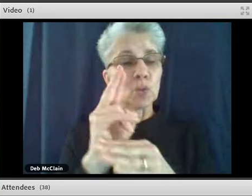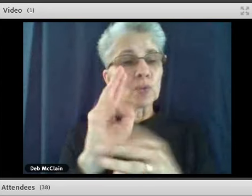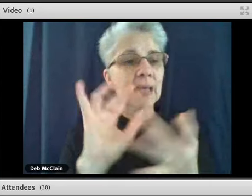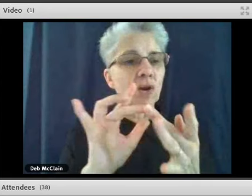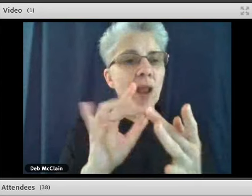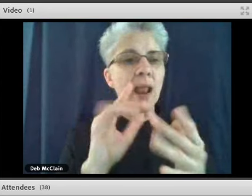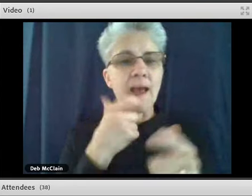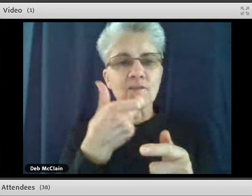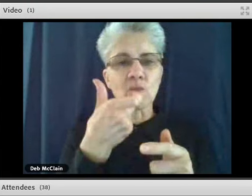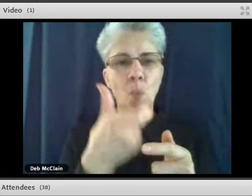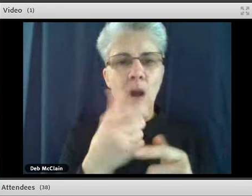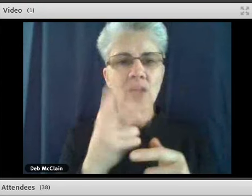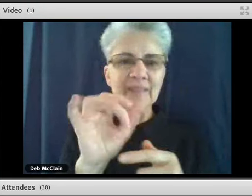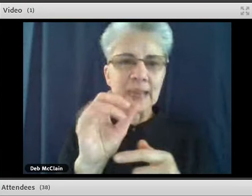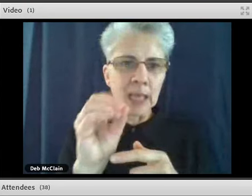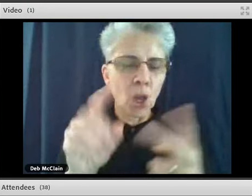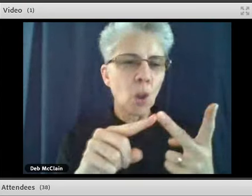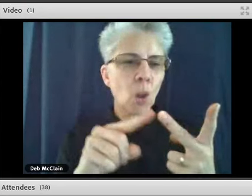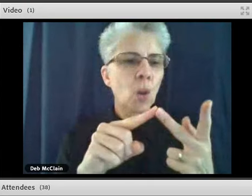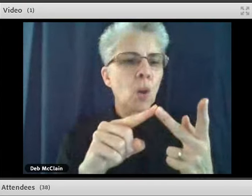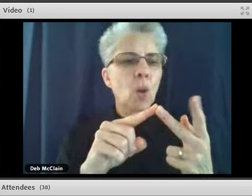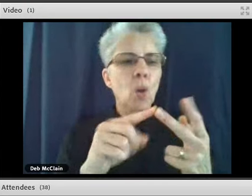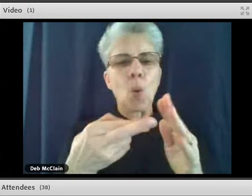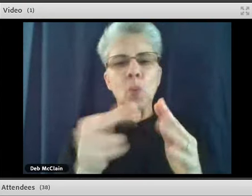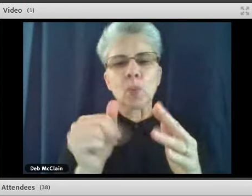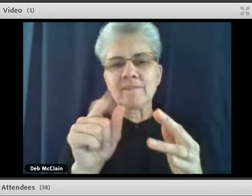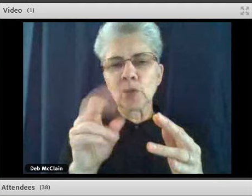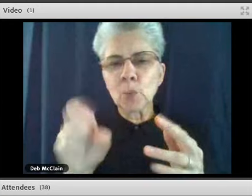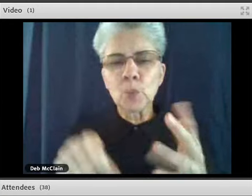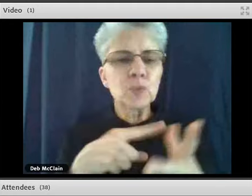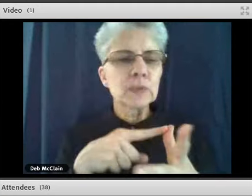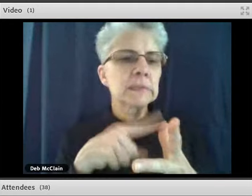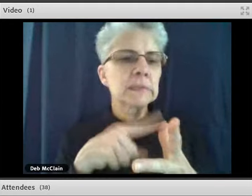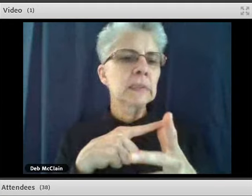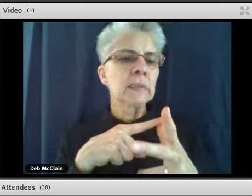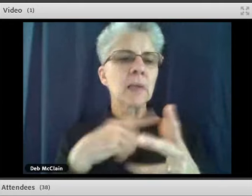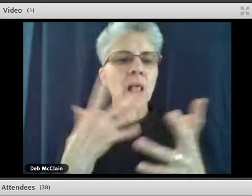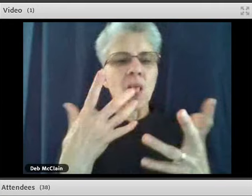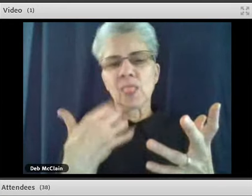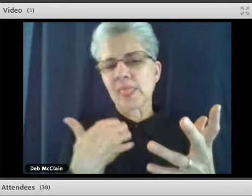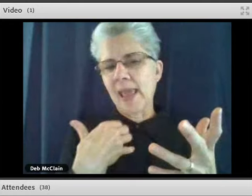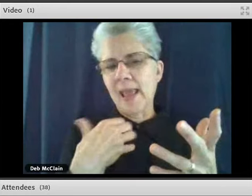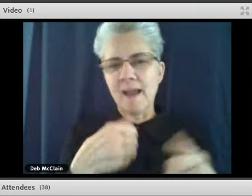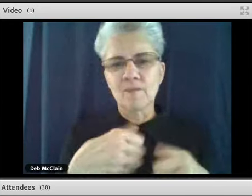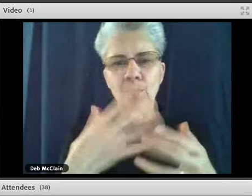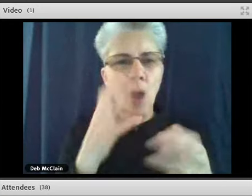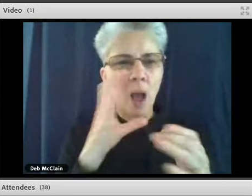have watched an online video, online reviews. They have gone online to find other people